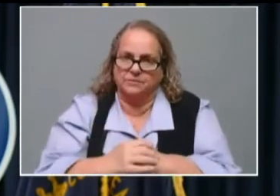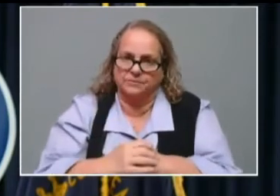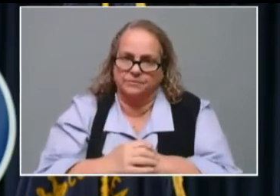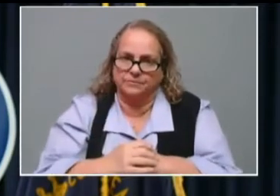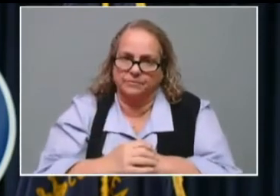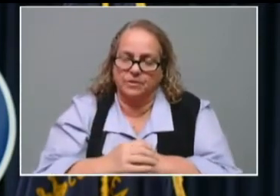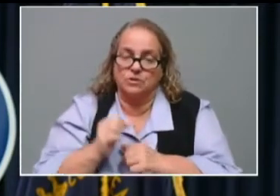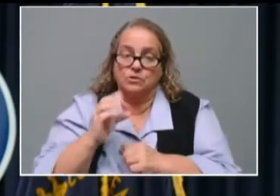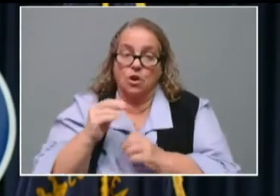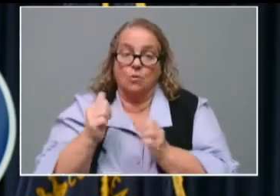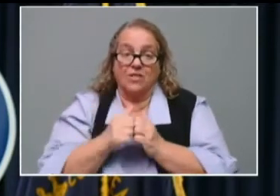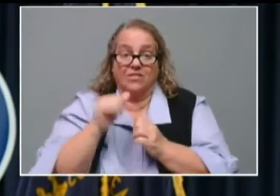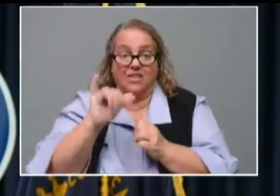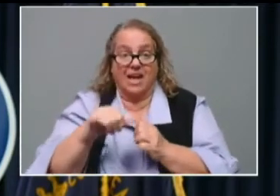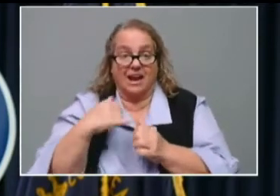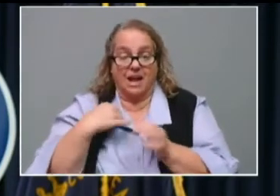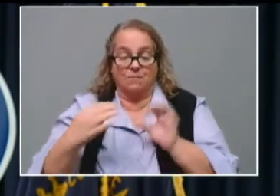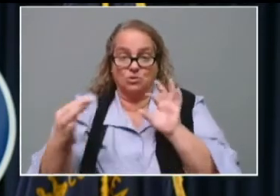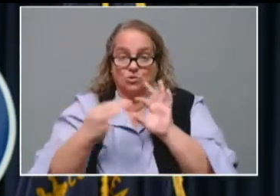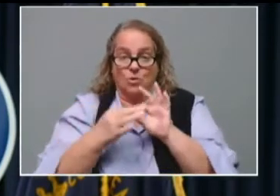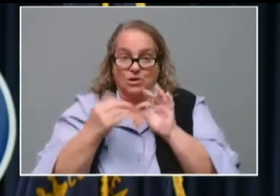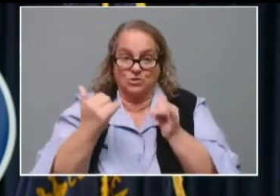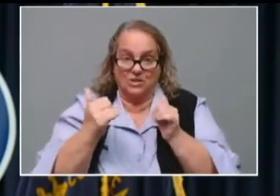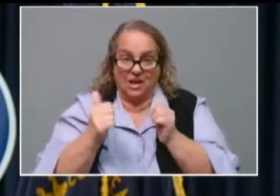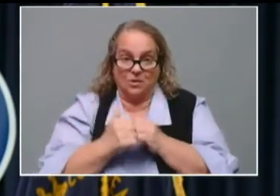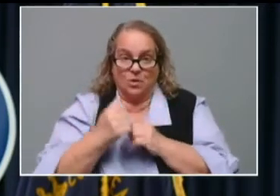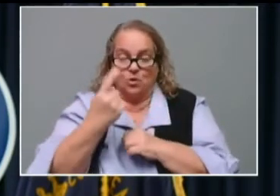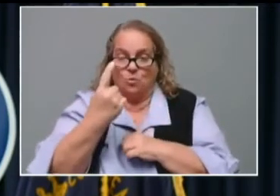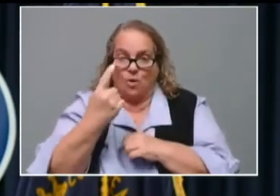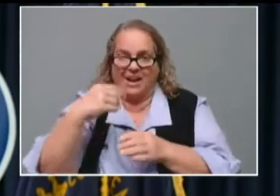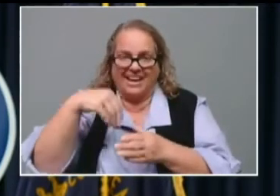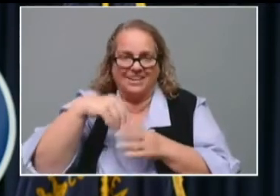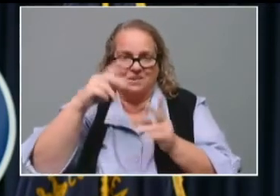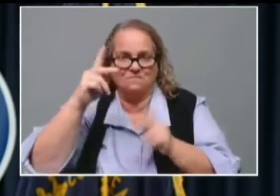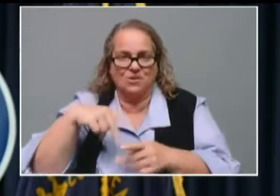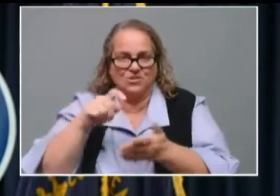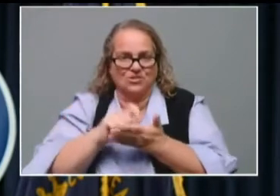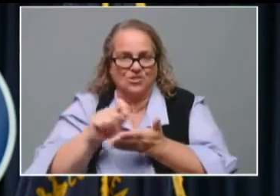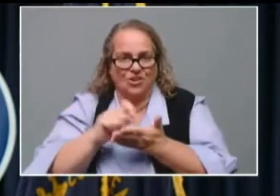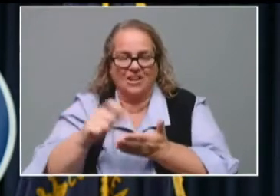only one in person, journalists, uh, and everybody knows it's tom latex. So